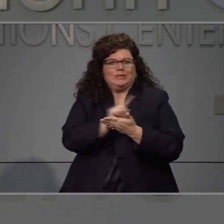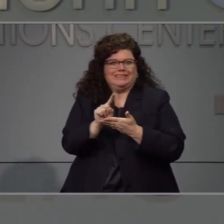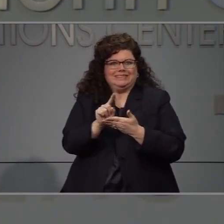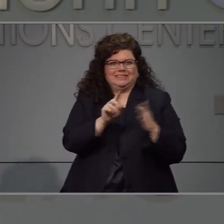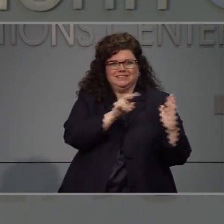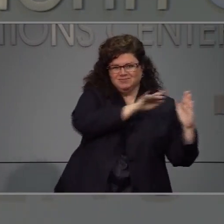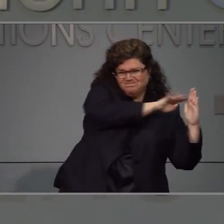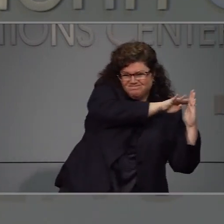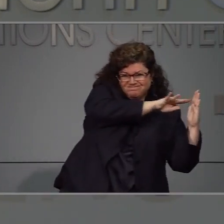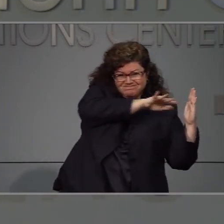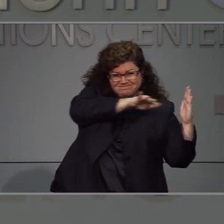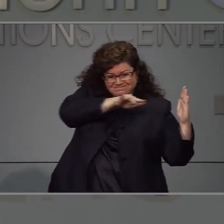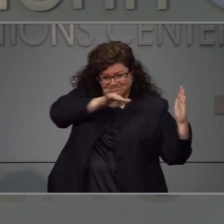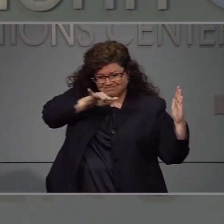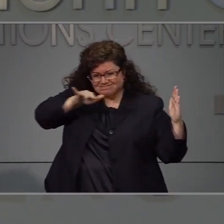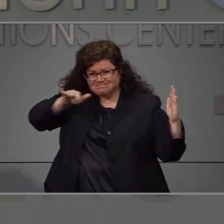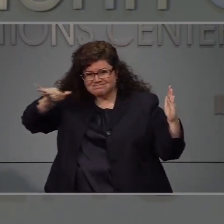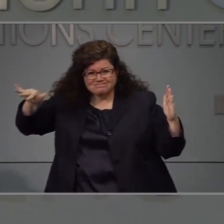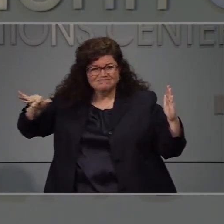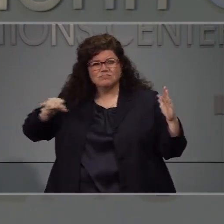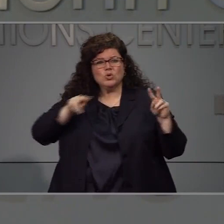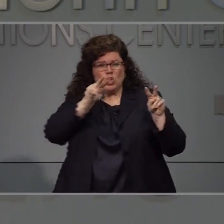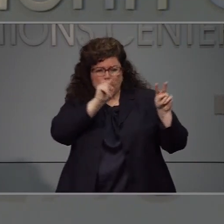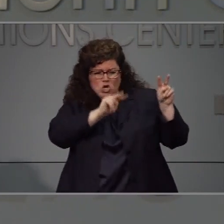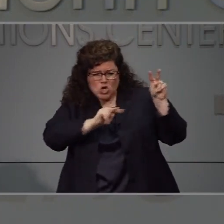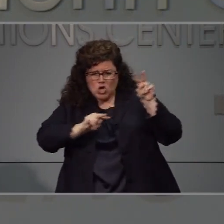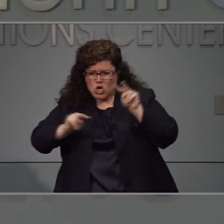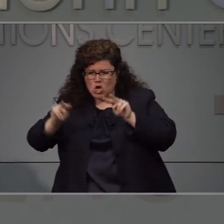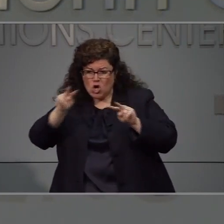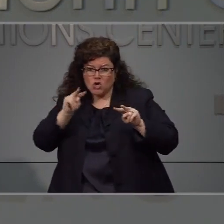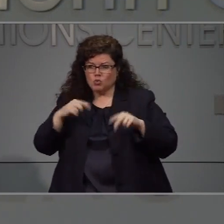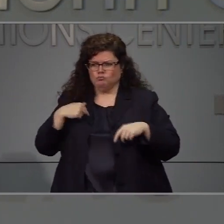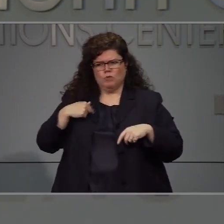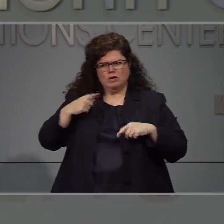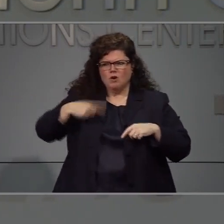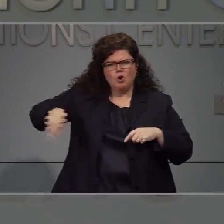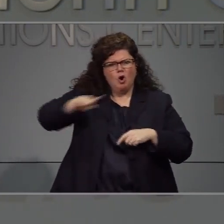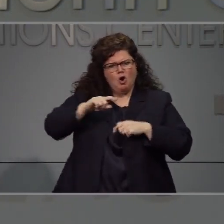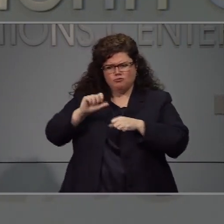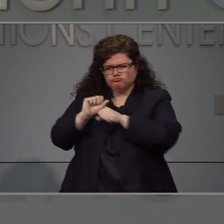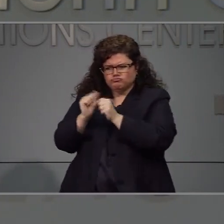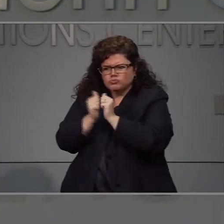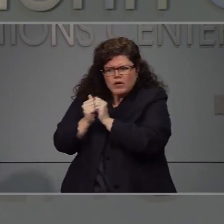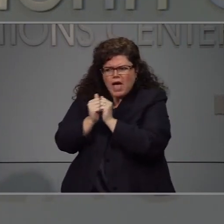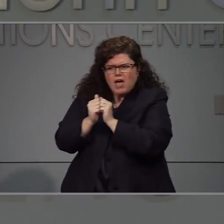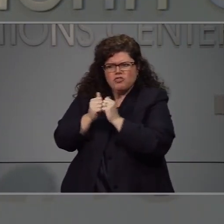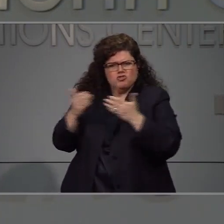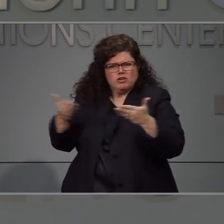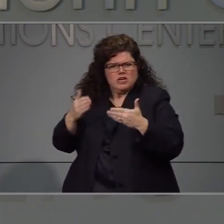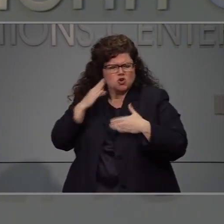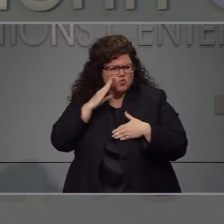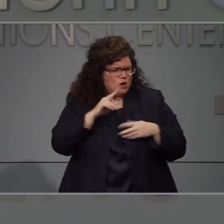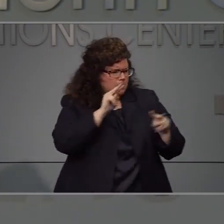IN WHEN IT'S SUPPOSED TO SO IT'S IMPORTANT FOR US TO LOOK NOT JUST THAT A DAILY SPIKE OR DROPPED, BUT AT A 14 DAY TREND. AND HERE DURING THIS PHASE 2 WILL HAVE A NUMBER OF WEEKS TO